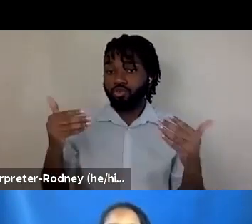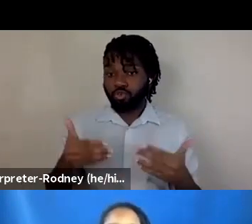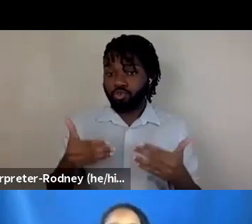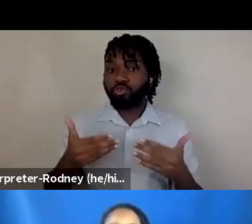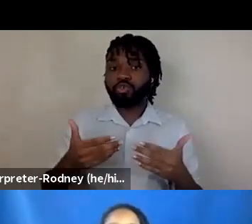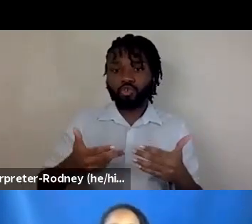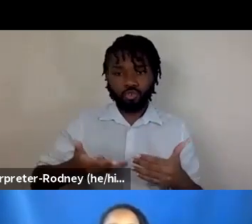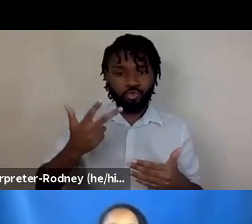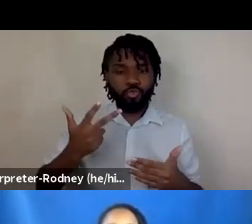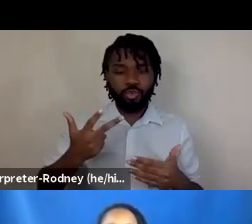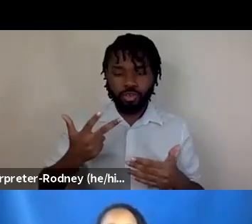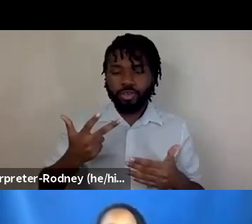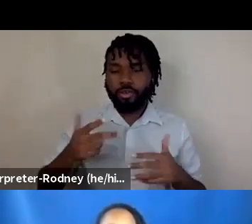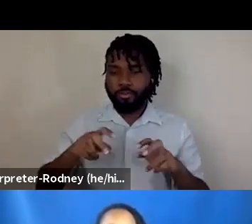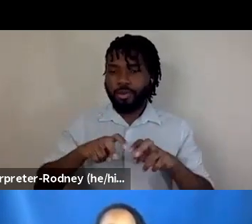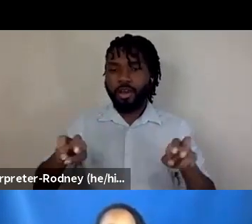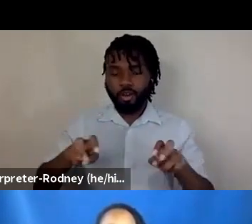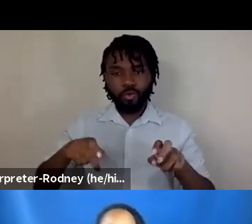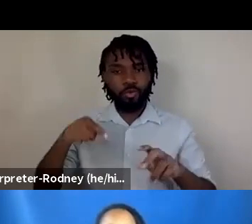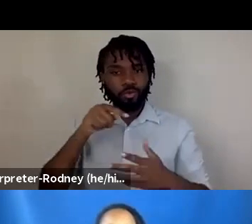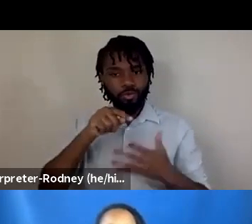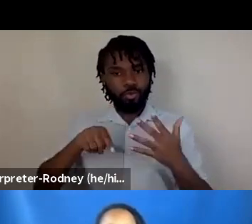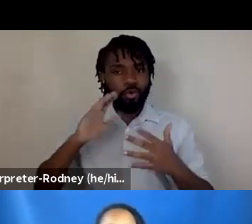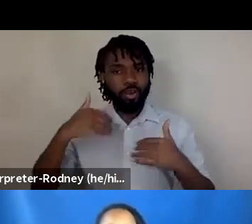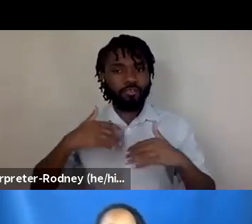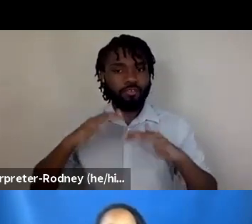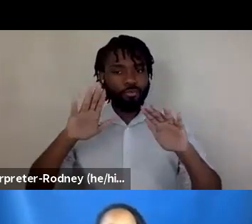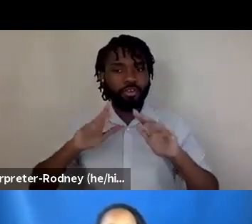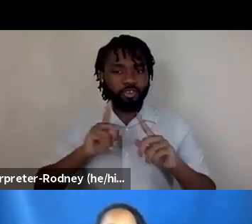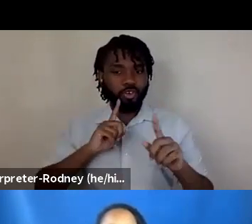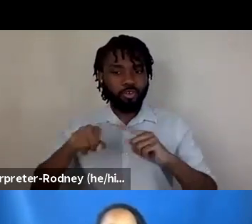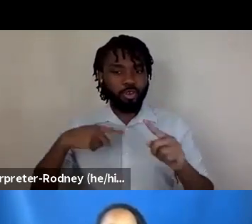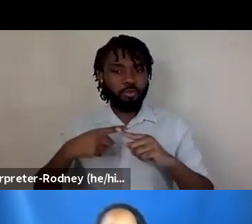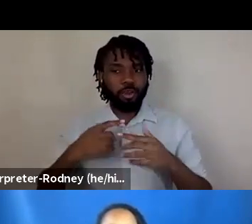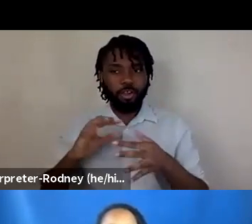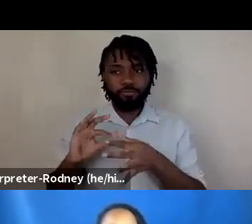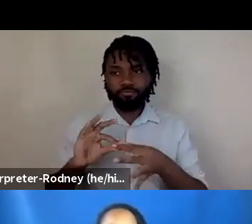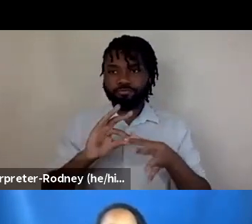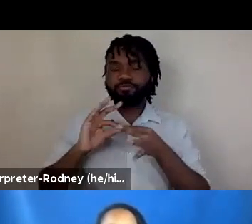who we're gonna have an amazing conversation about the connectedness and strategies